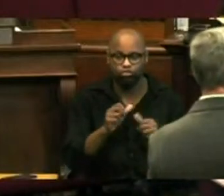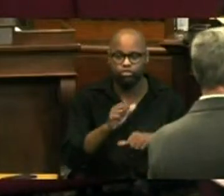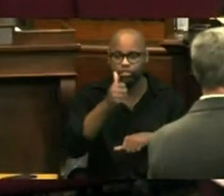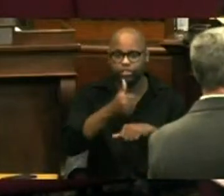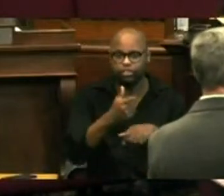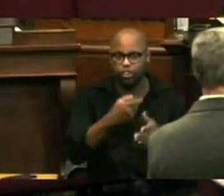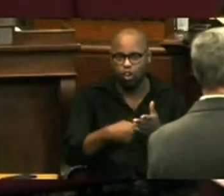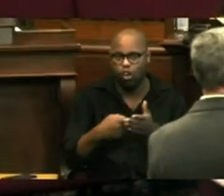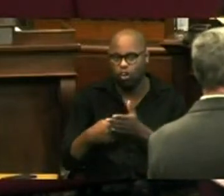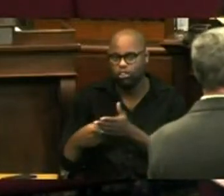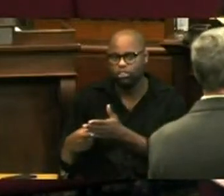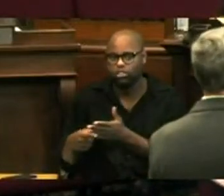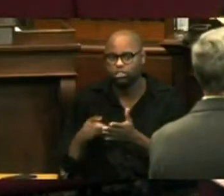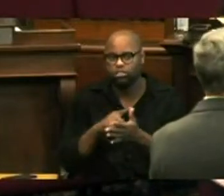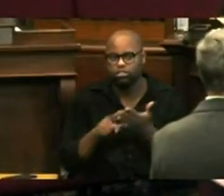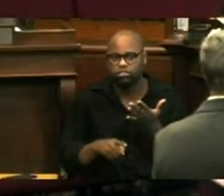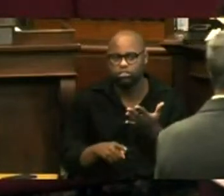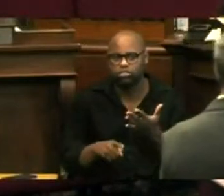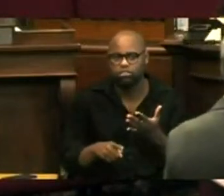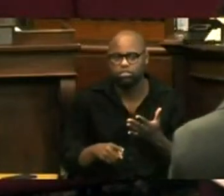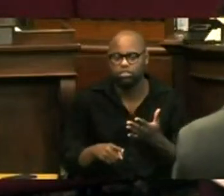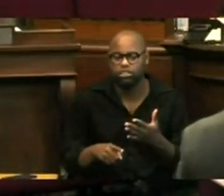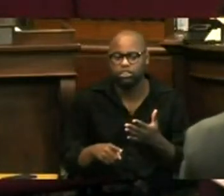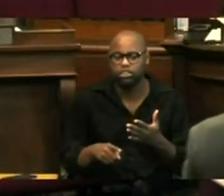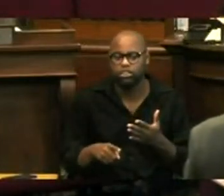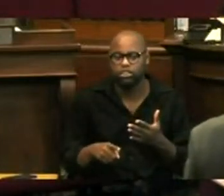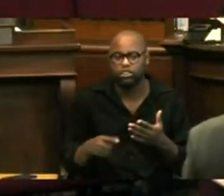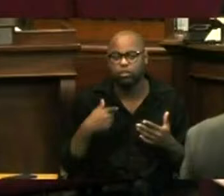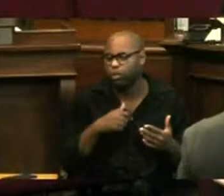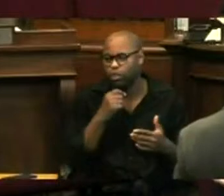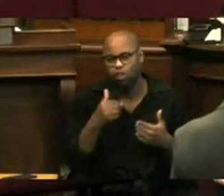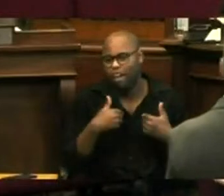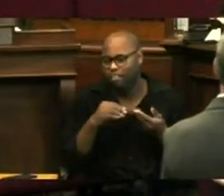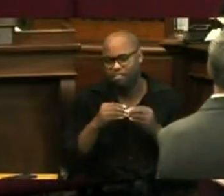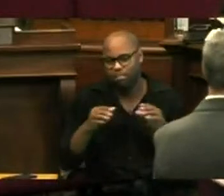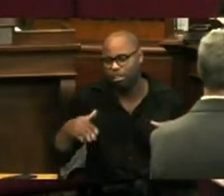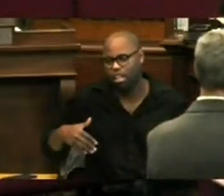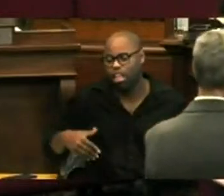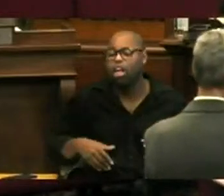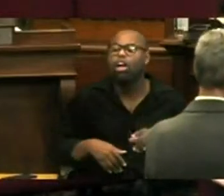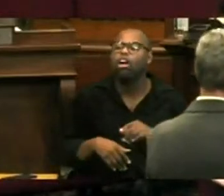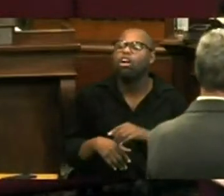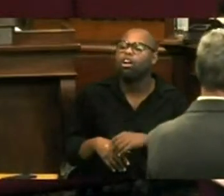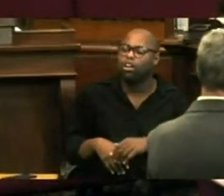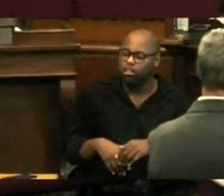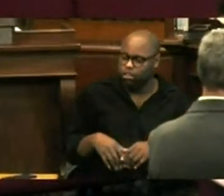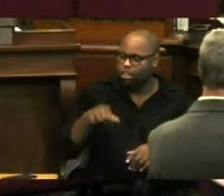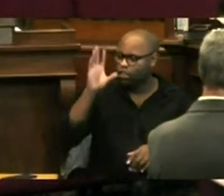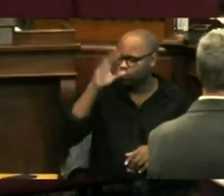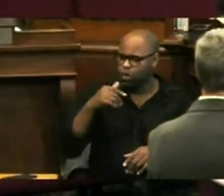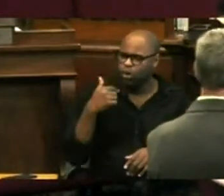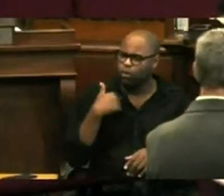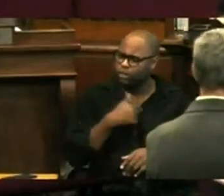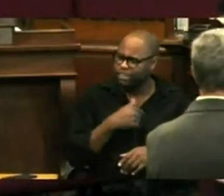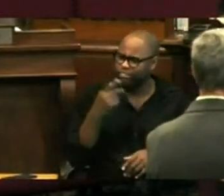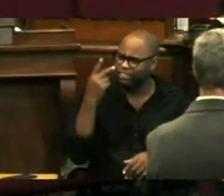are in our consultant is in the process of establishing cost estimates and things like that.